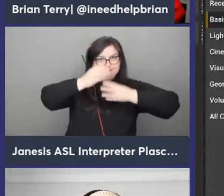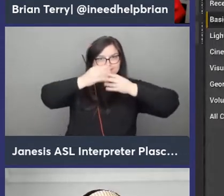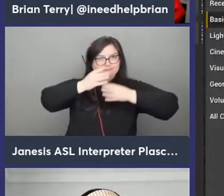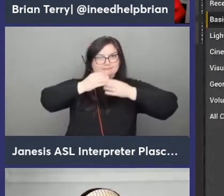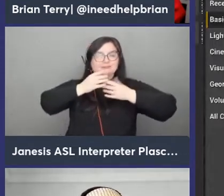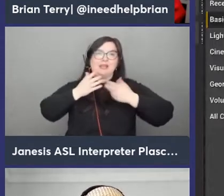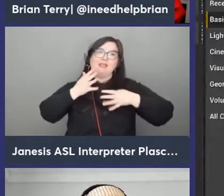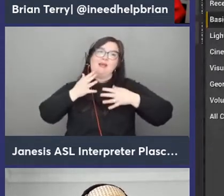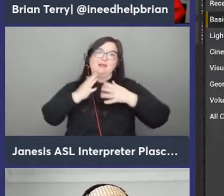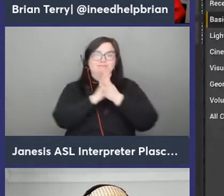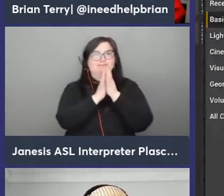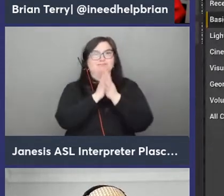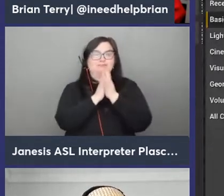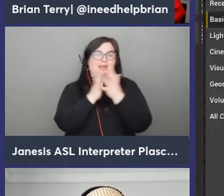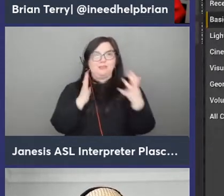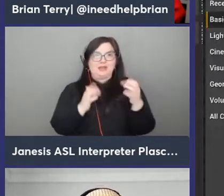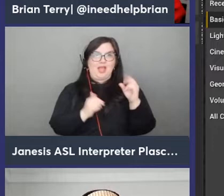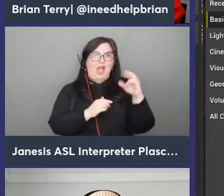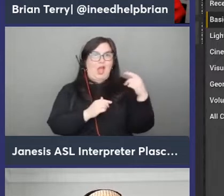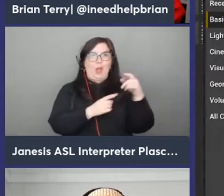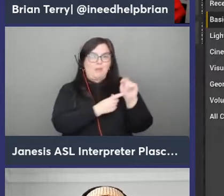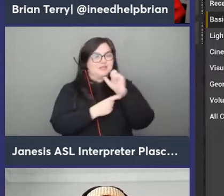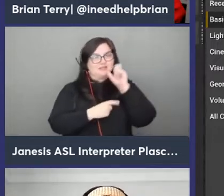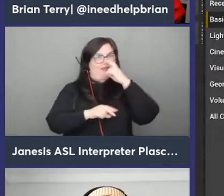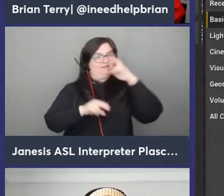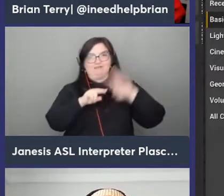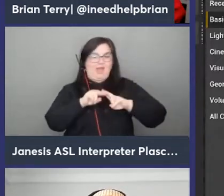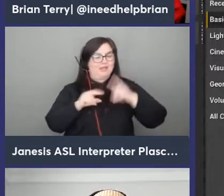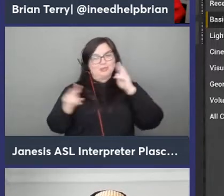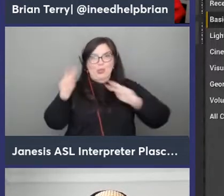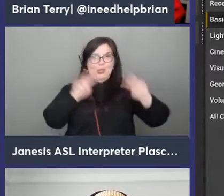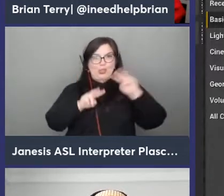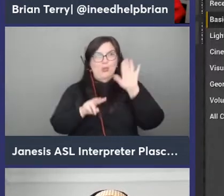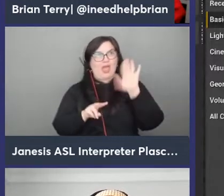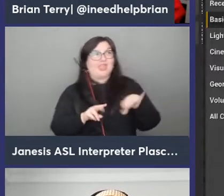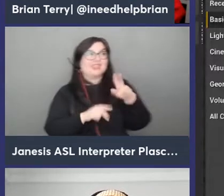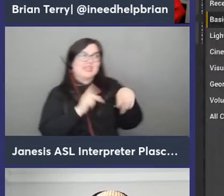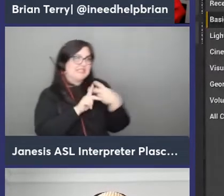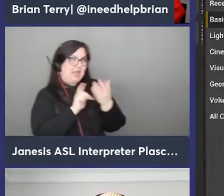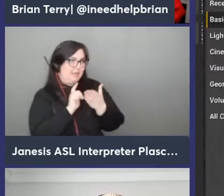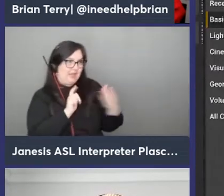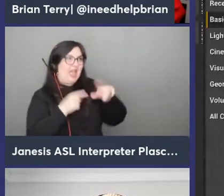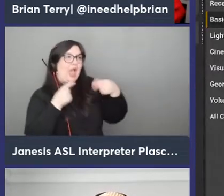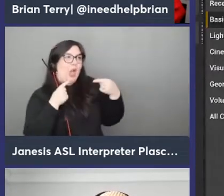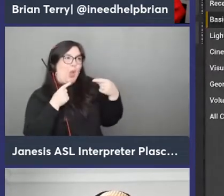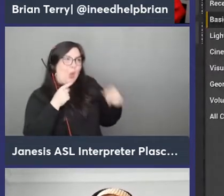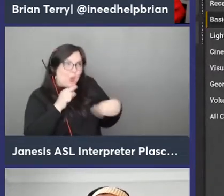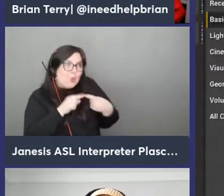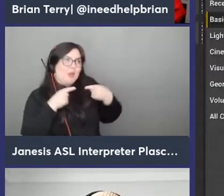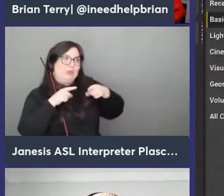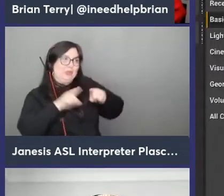so my output window is not very fun to look at. This type of thing always happens when we're doing live streams and you're trying to show a demo.